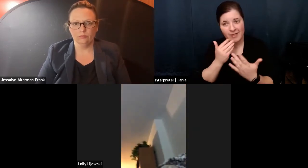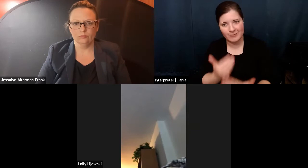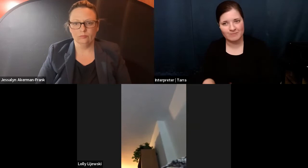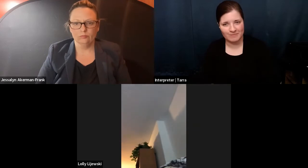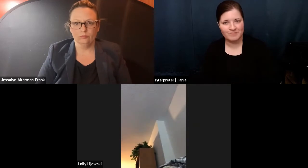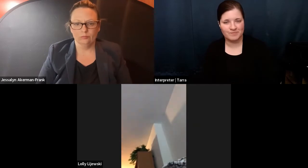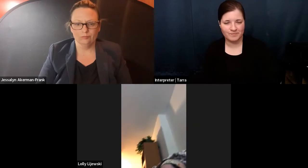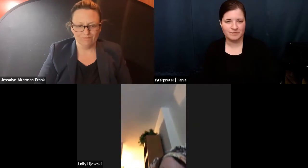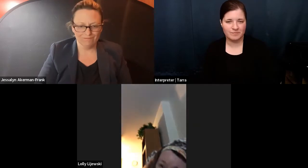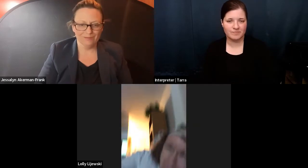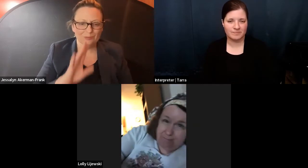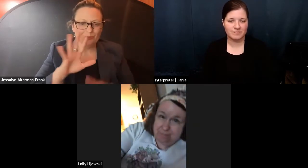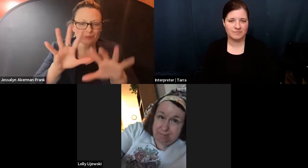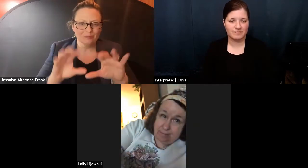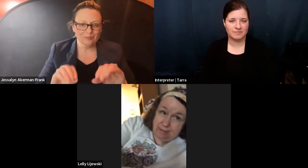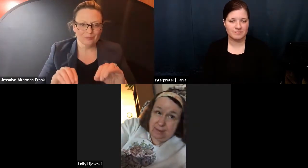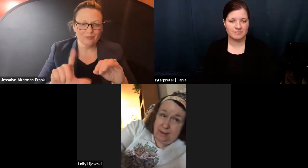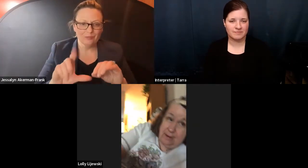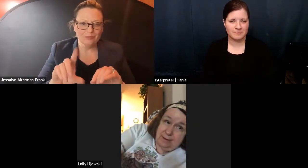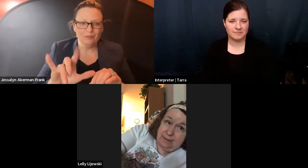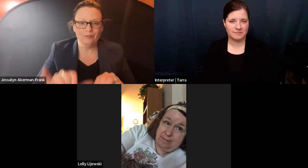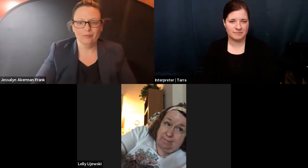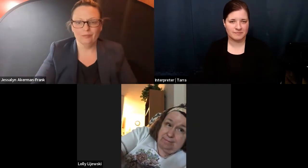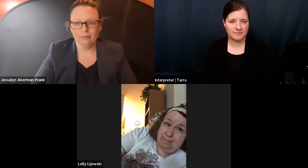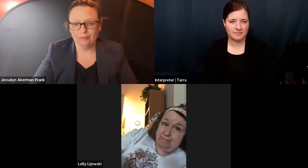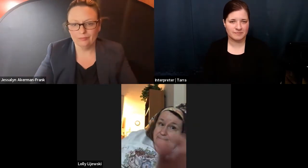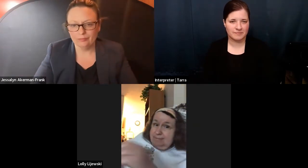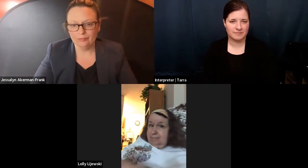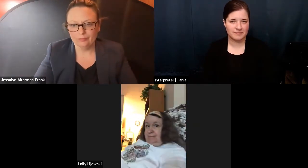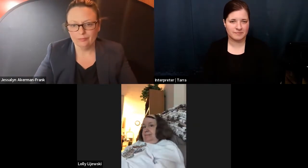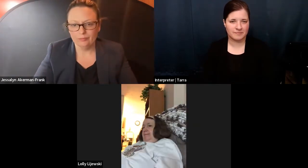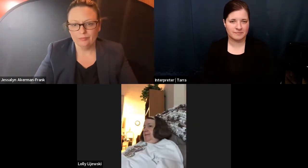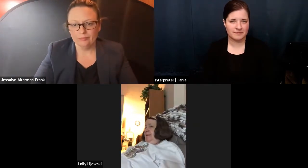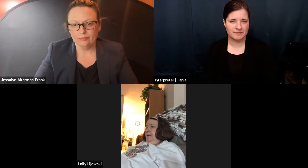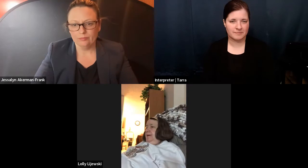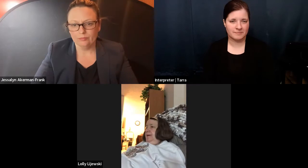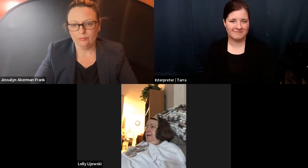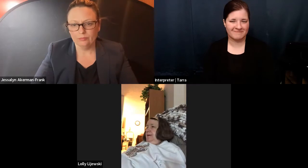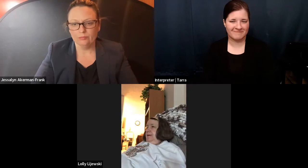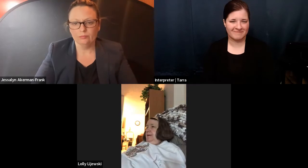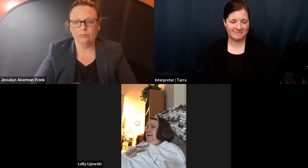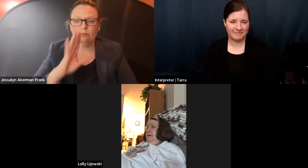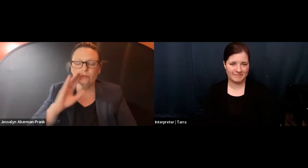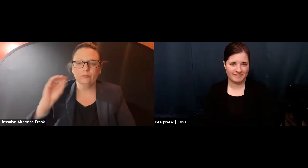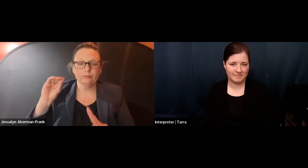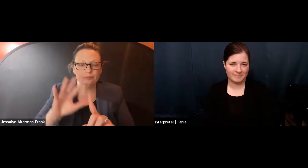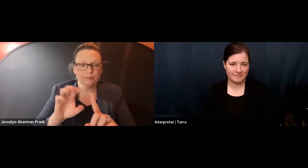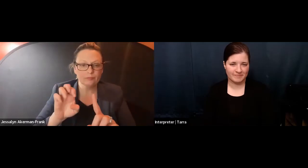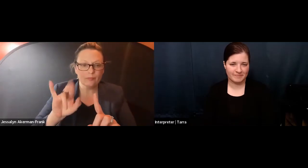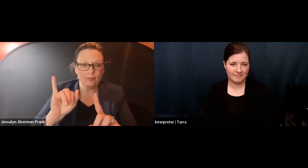Thanks.